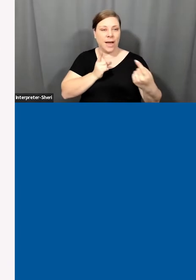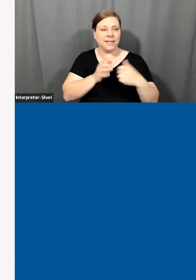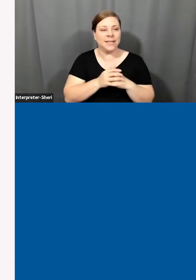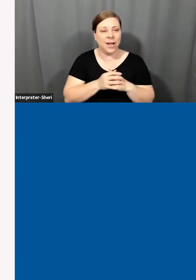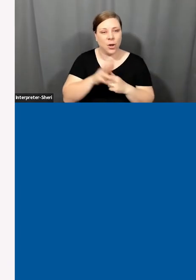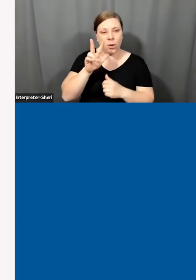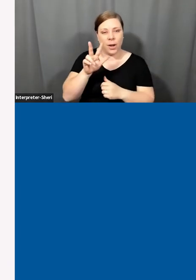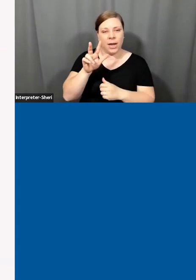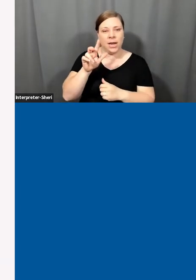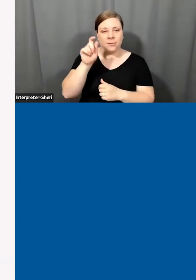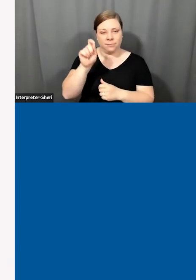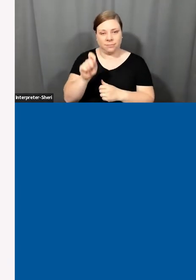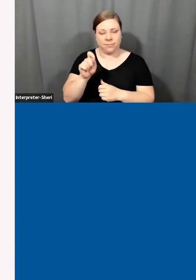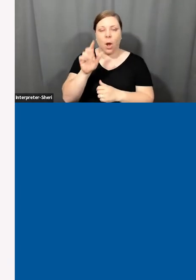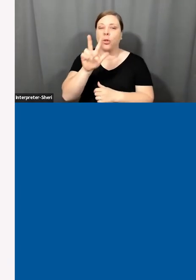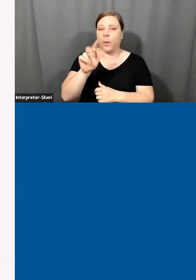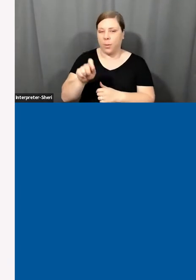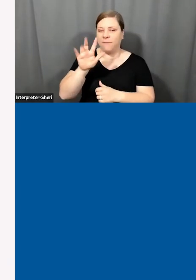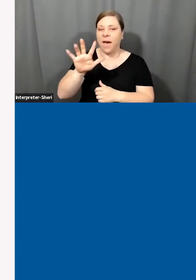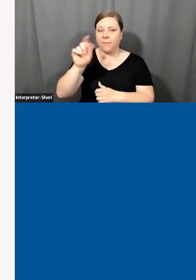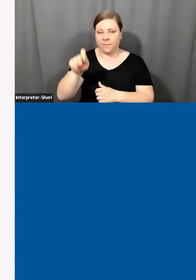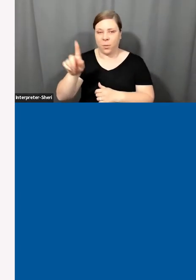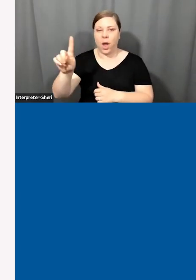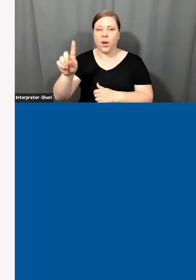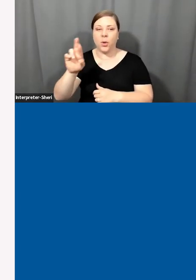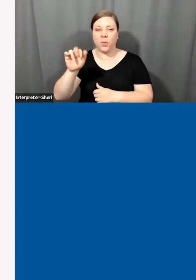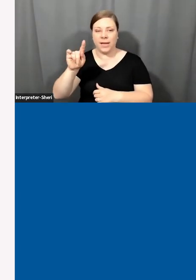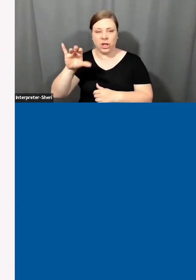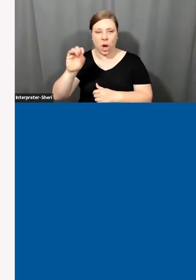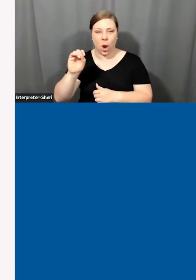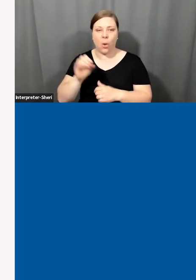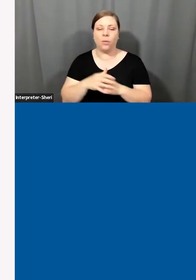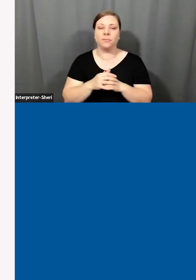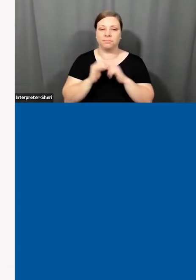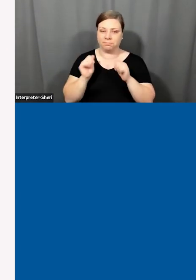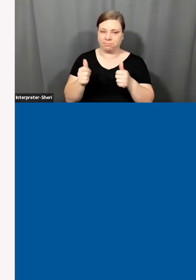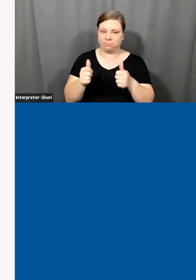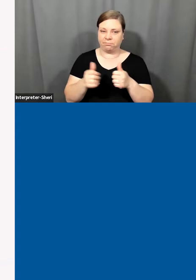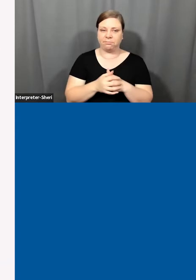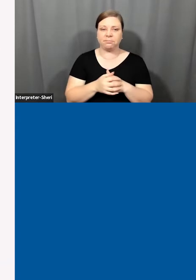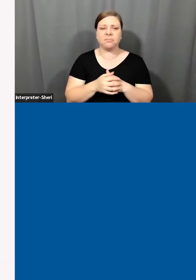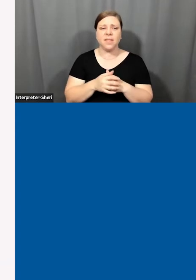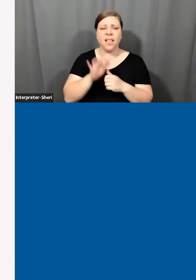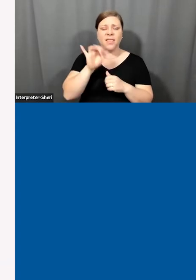That is a double A pass for large text and this text is around 32 points, so that's perfect.